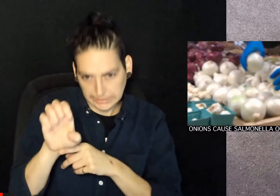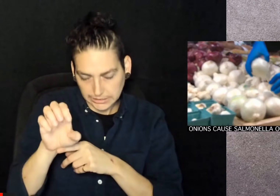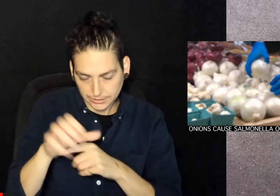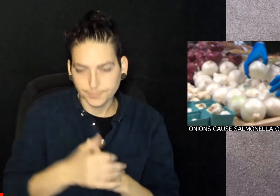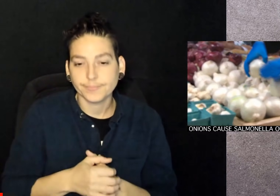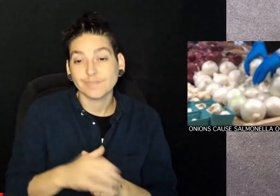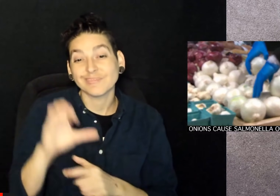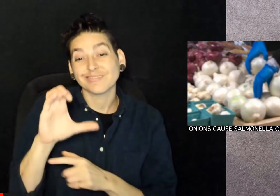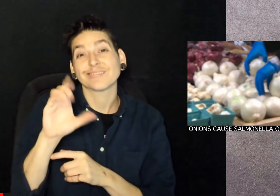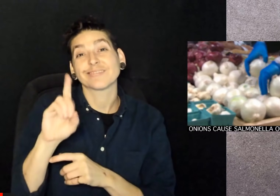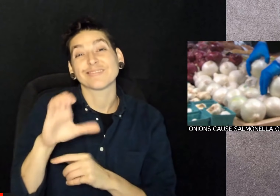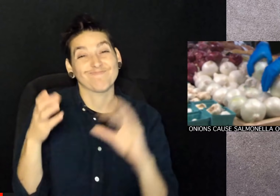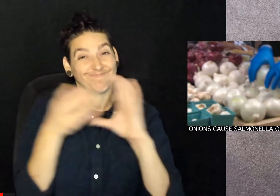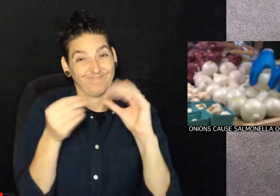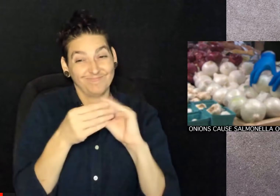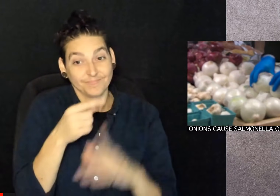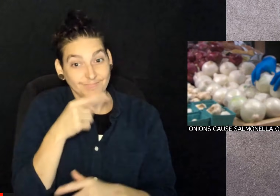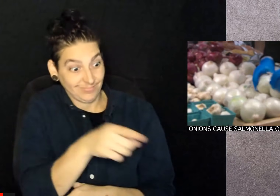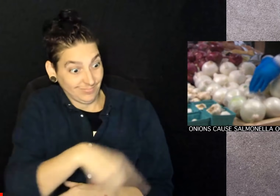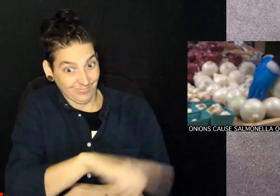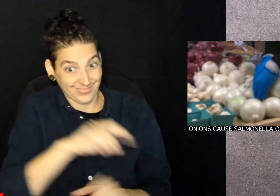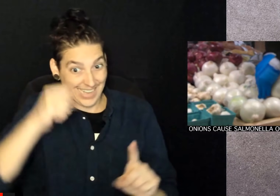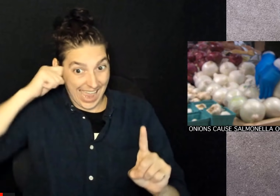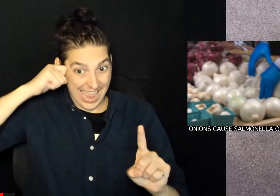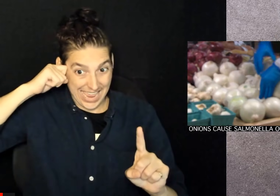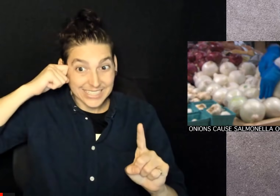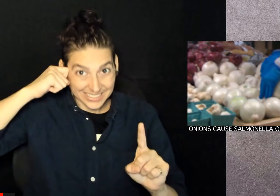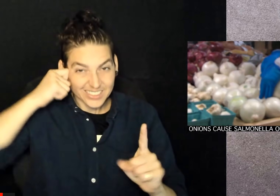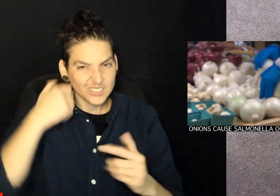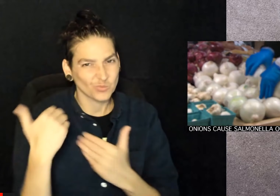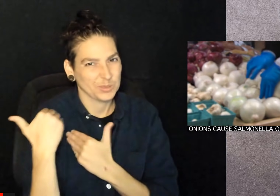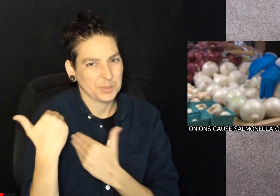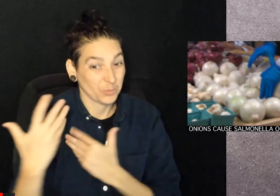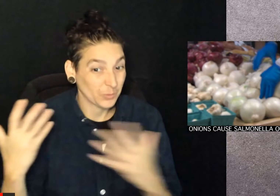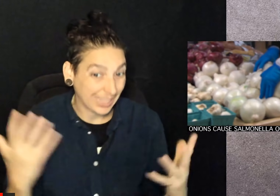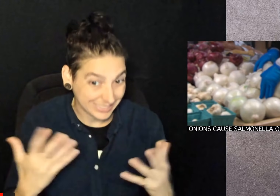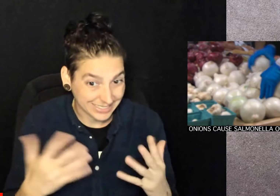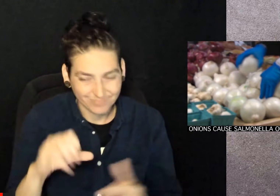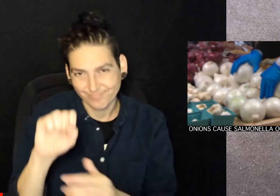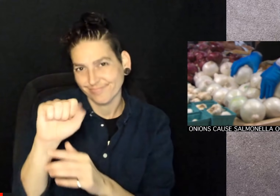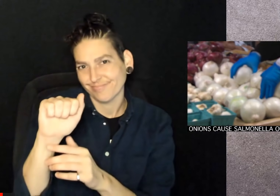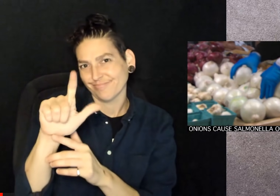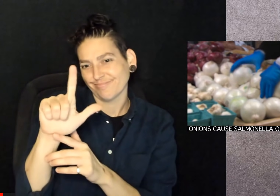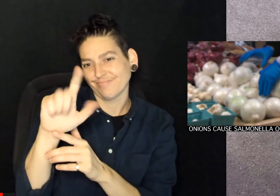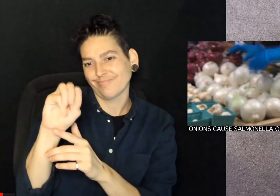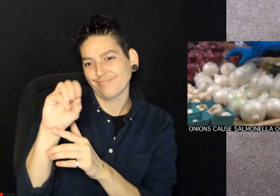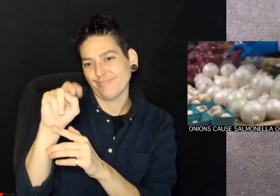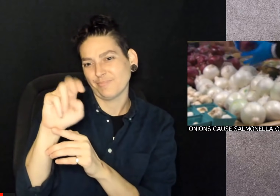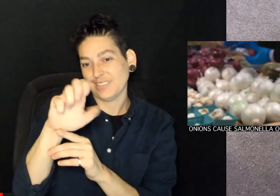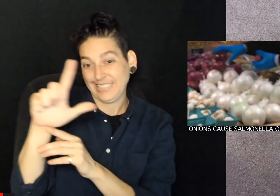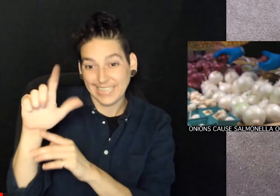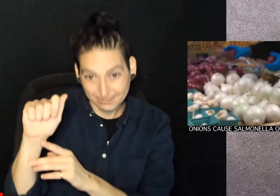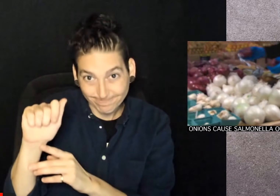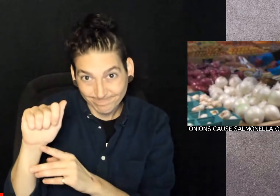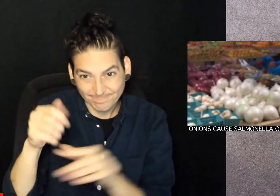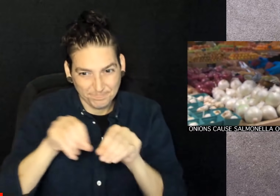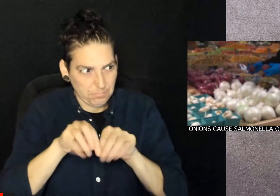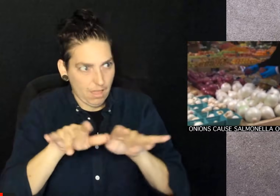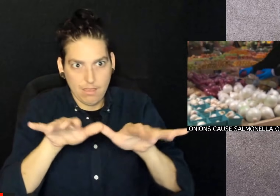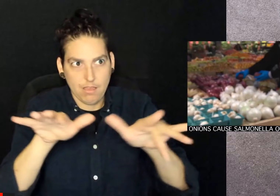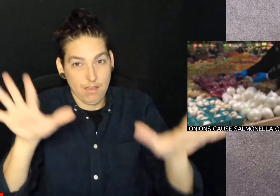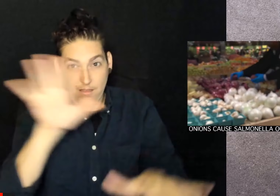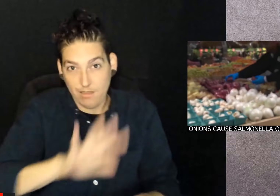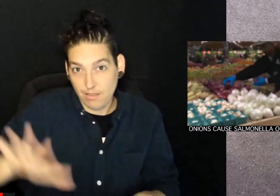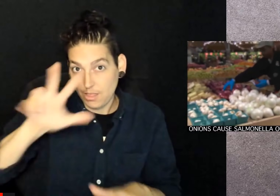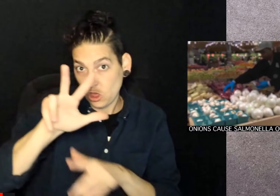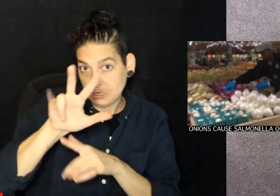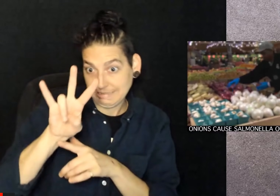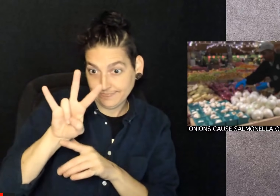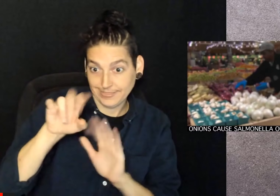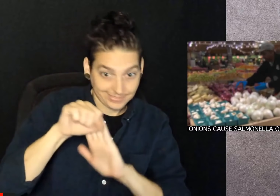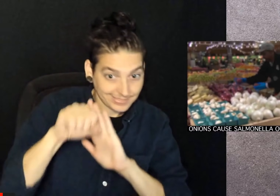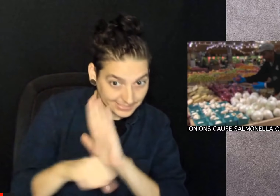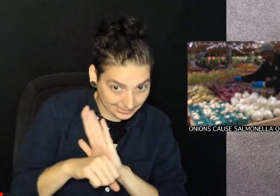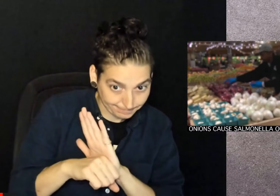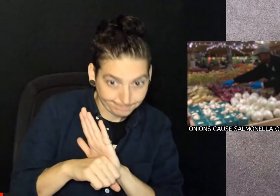US by ProSource the CDC says those onions are responsible for a salmonella outbreak